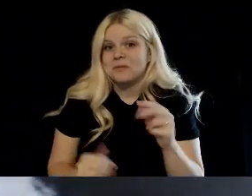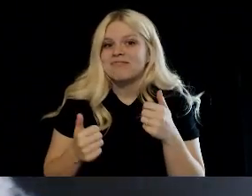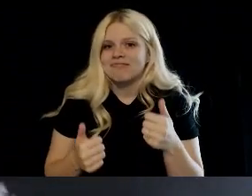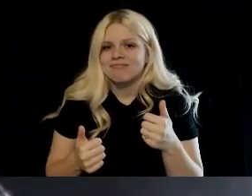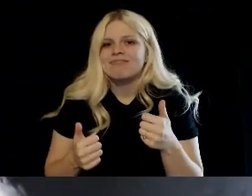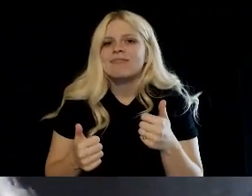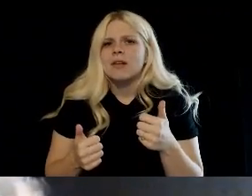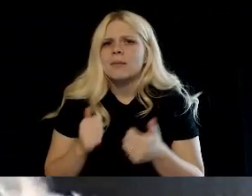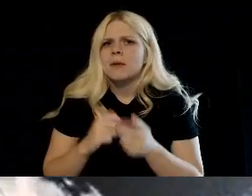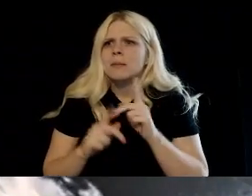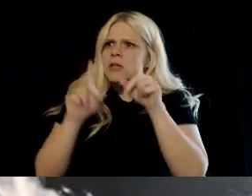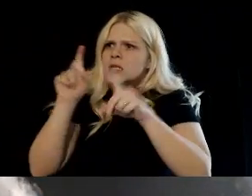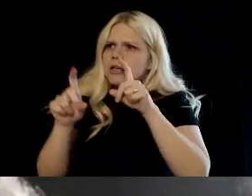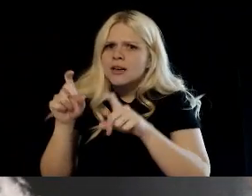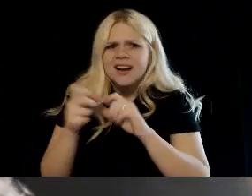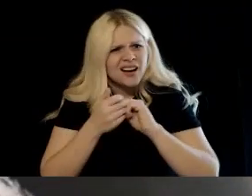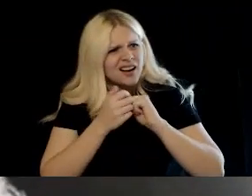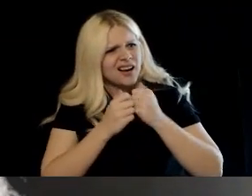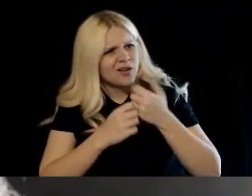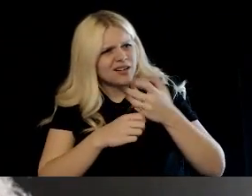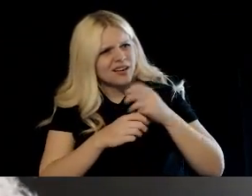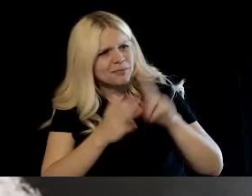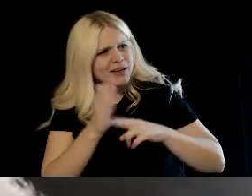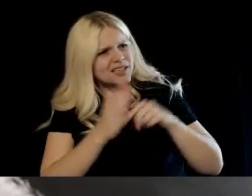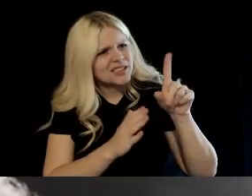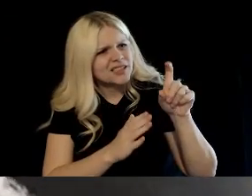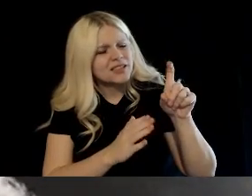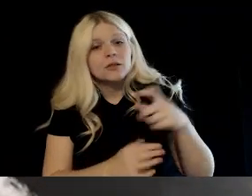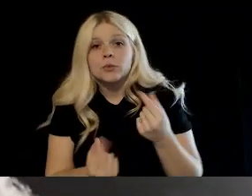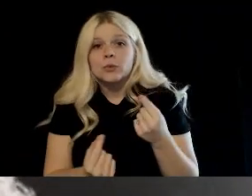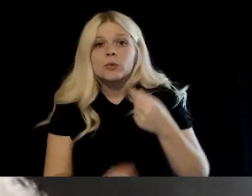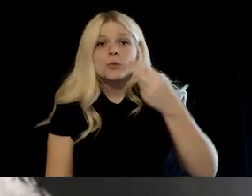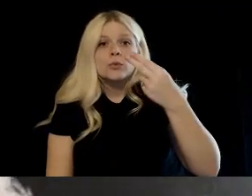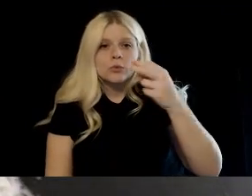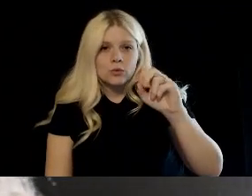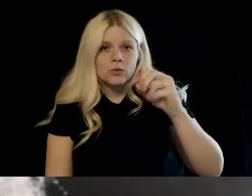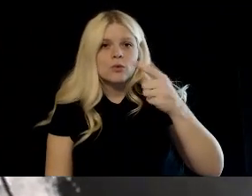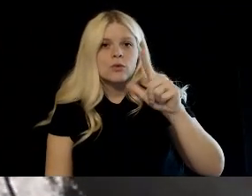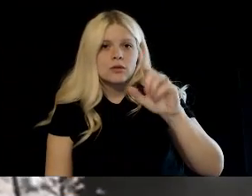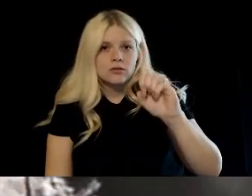question: How do you get your hands on these? Hoglezoo.org! There is a shop online